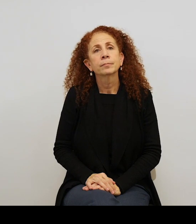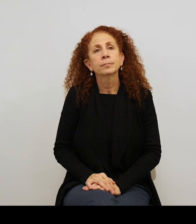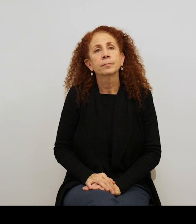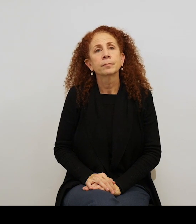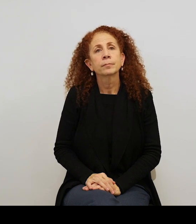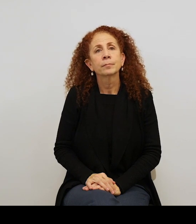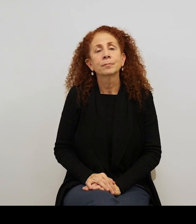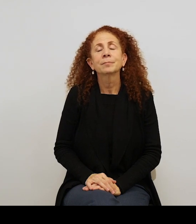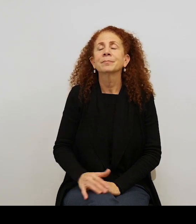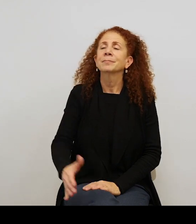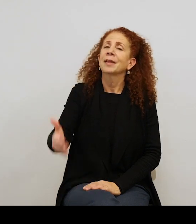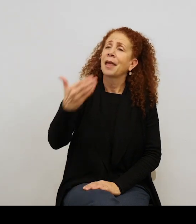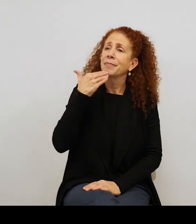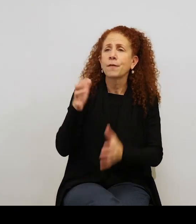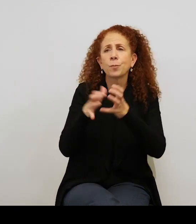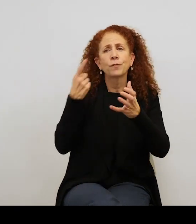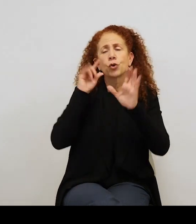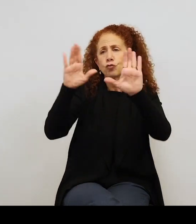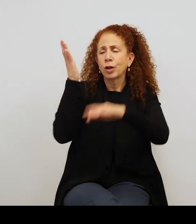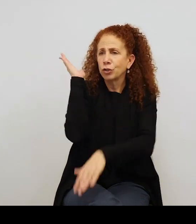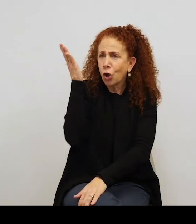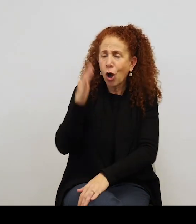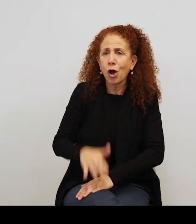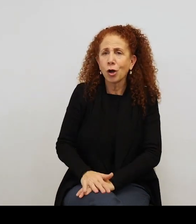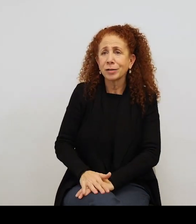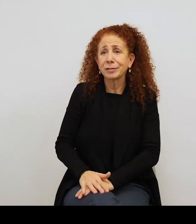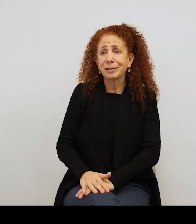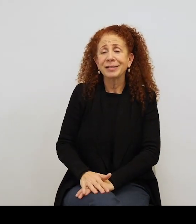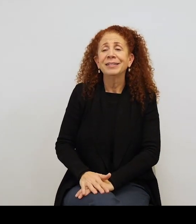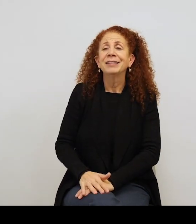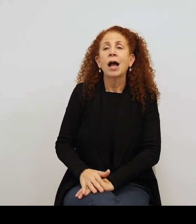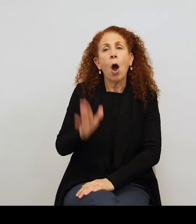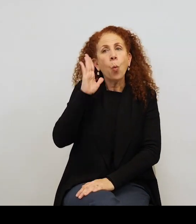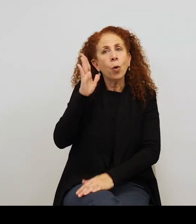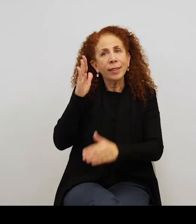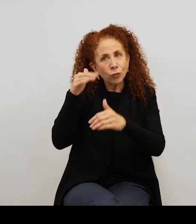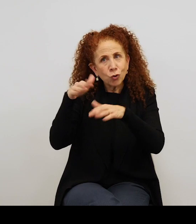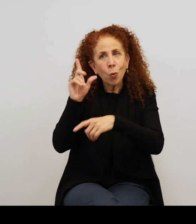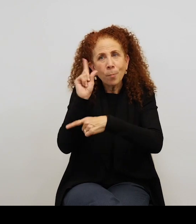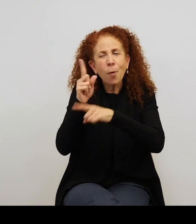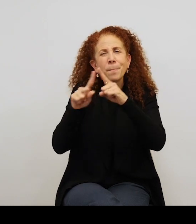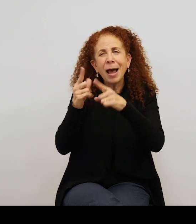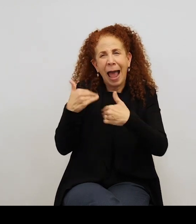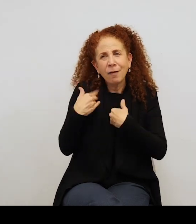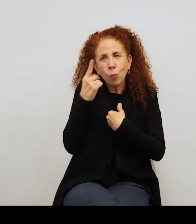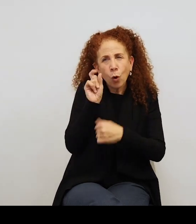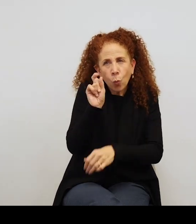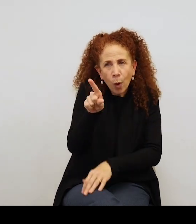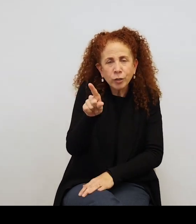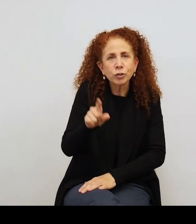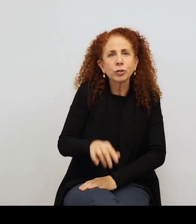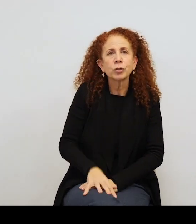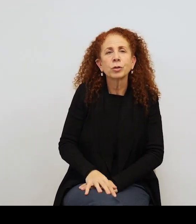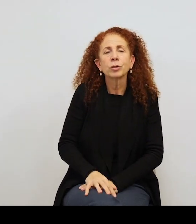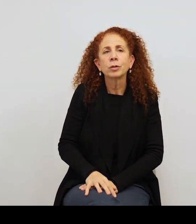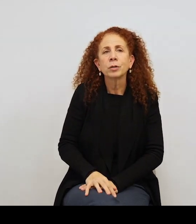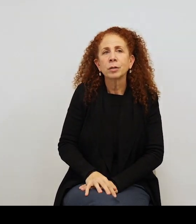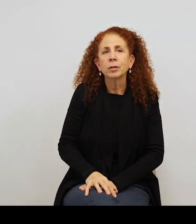I wanted to thank you for your great talk, and I feel like we should let you go in a moment. But I wanted to ask you a question that is prompted, I think, partly by your talking